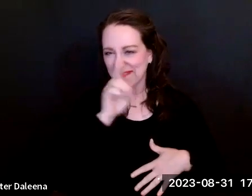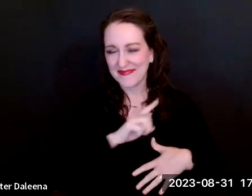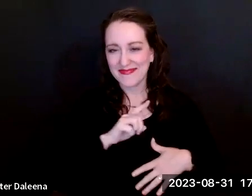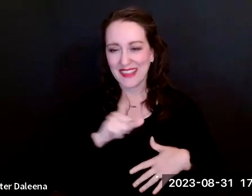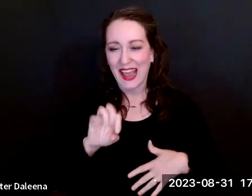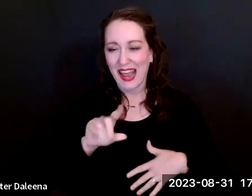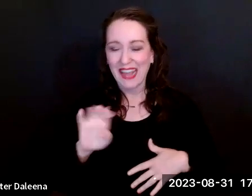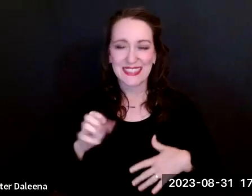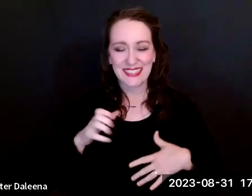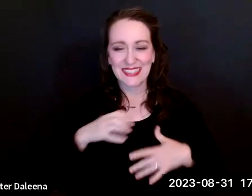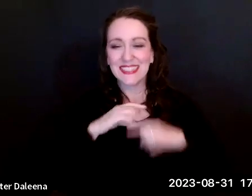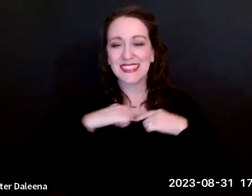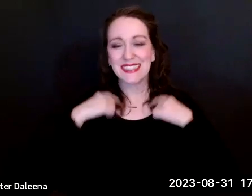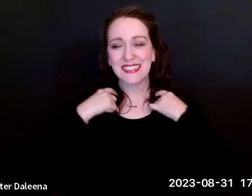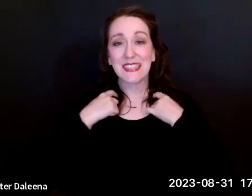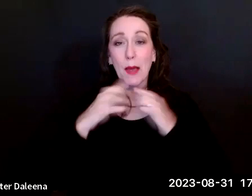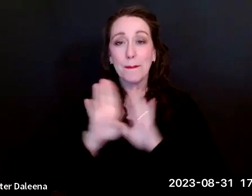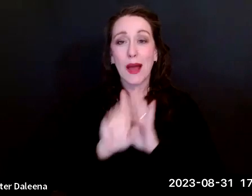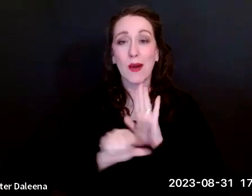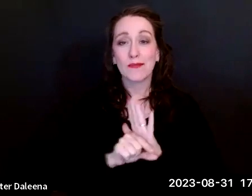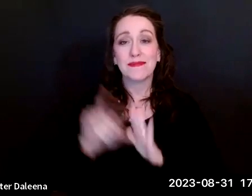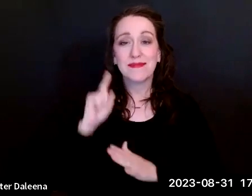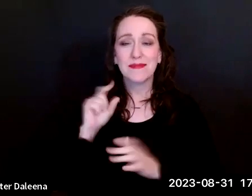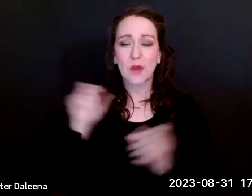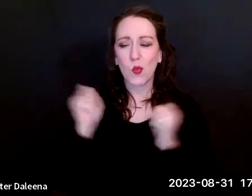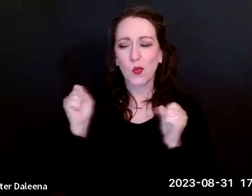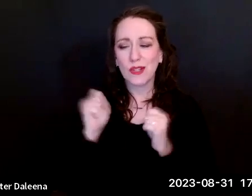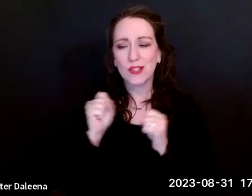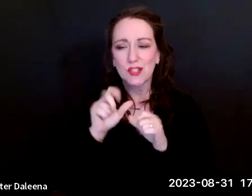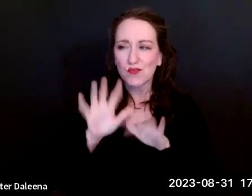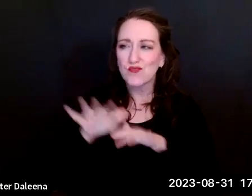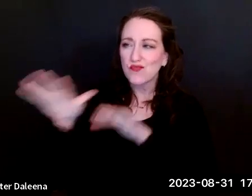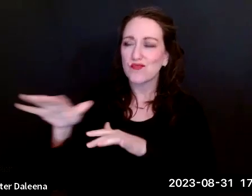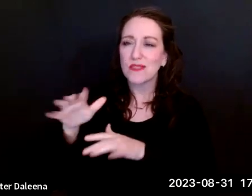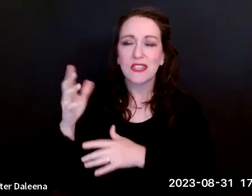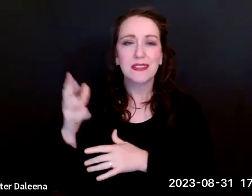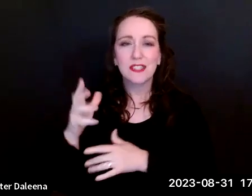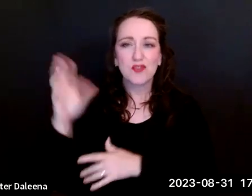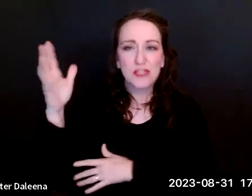and my background for this Zoom is a winterscape of snow covered trees on the mountaintops